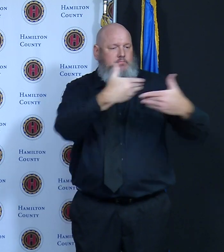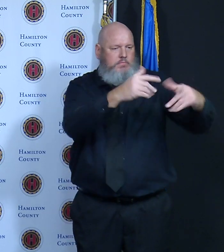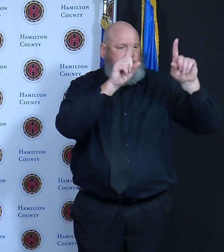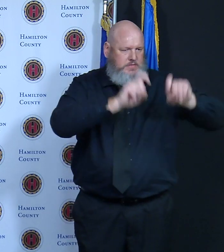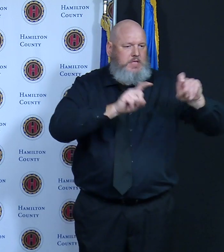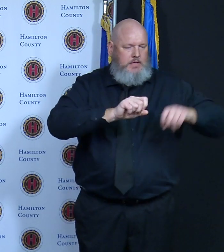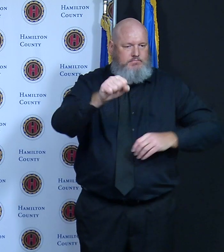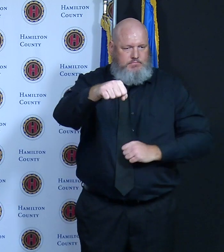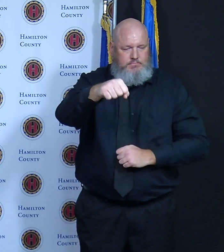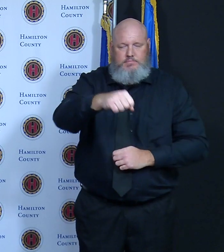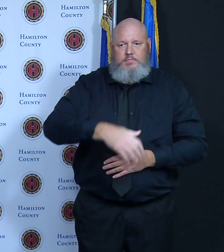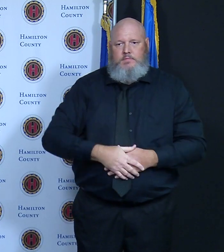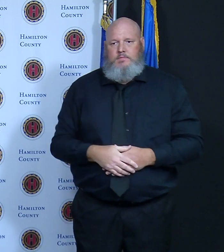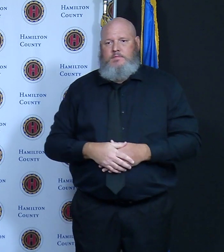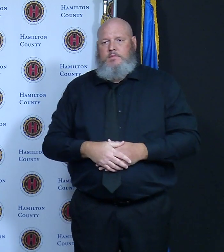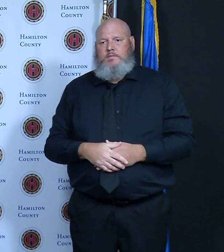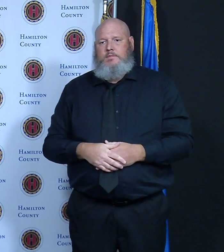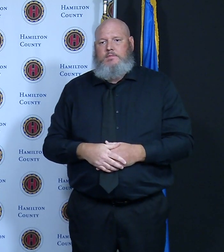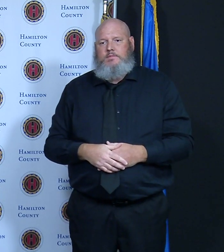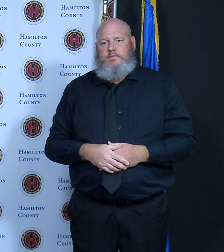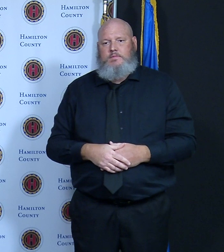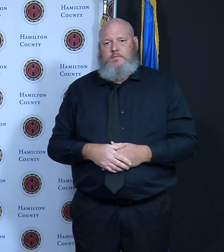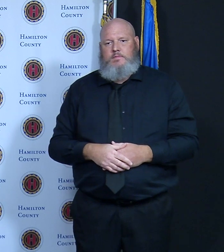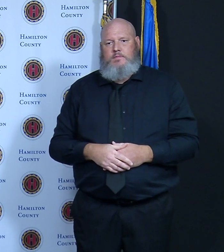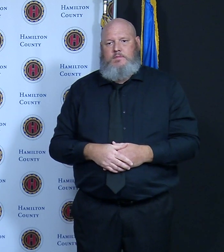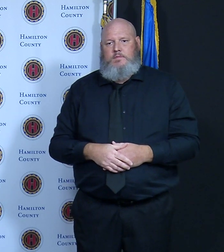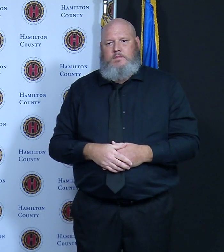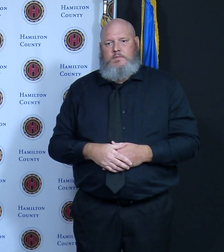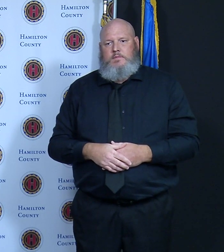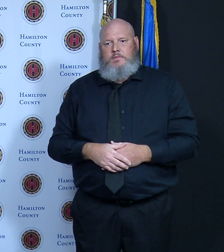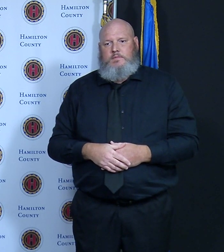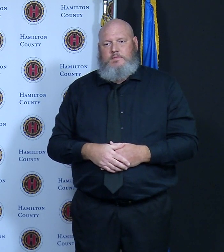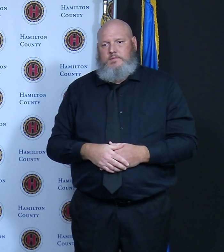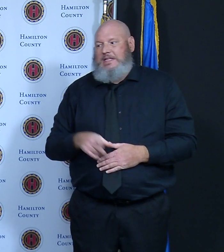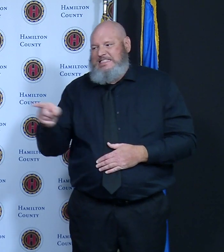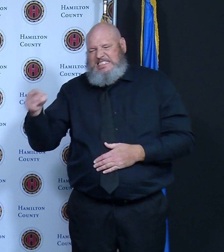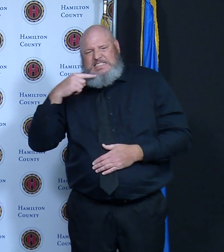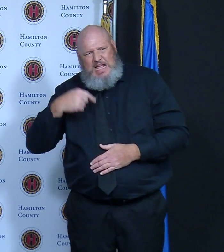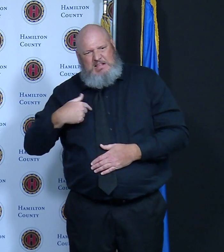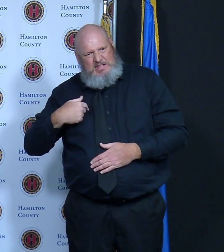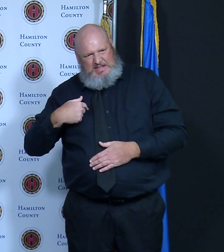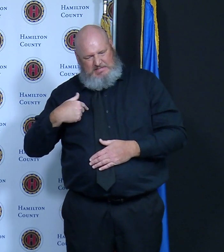need it so I'm confident that we've got the capacity for those individuals and